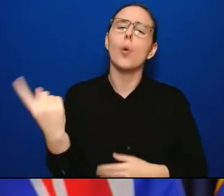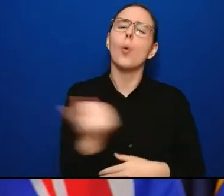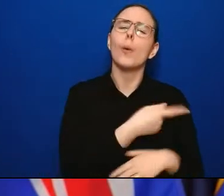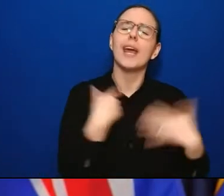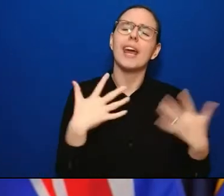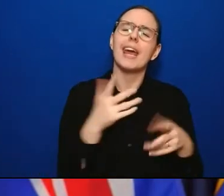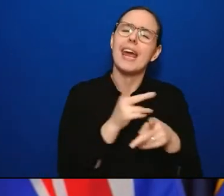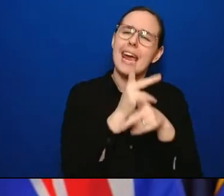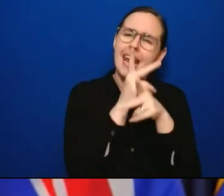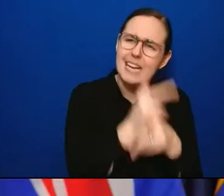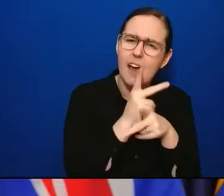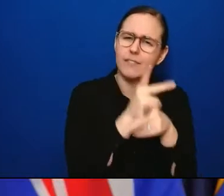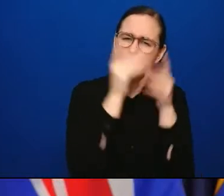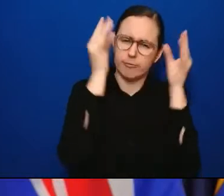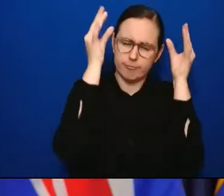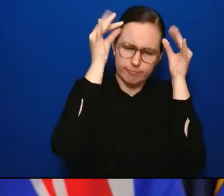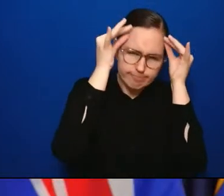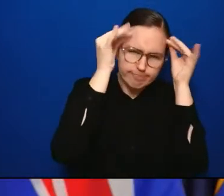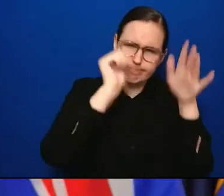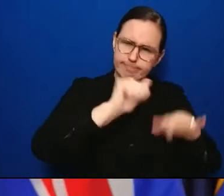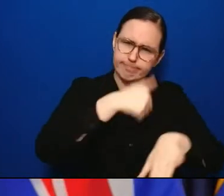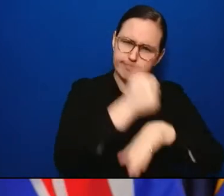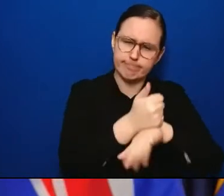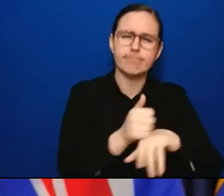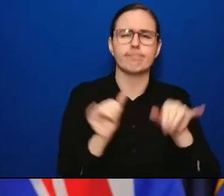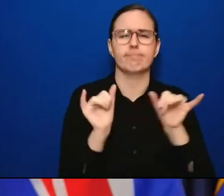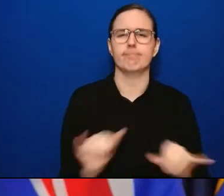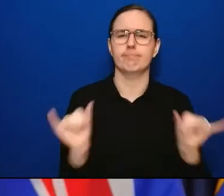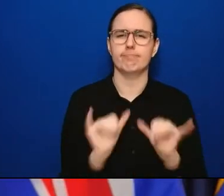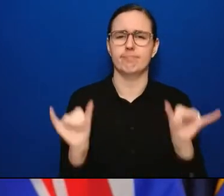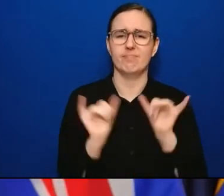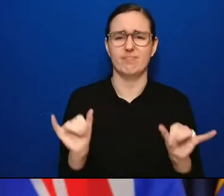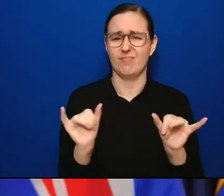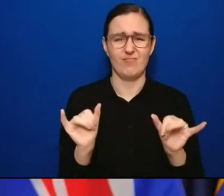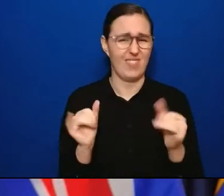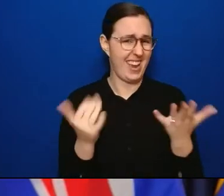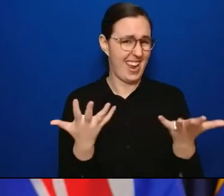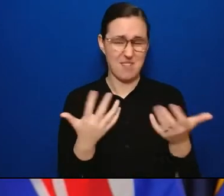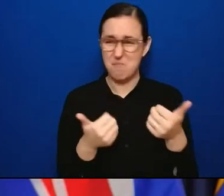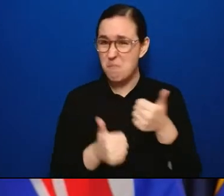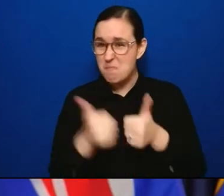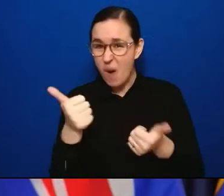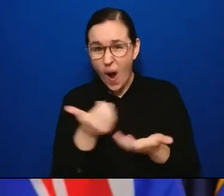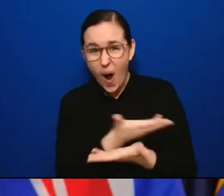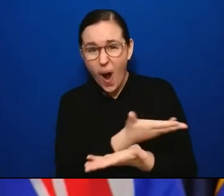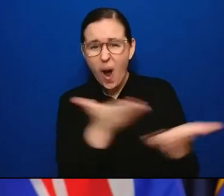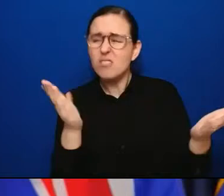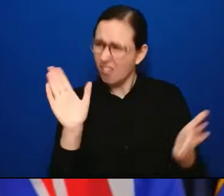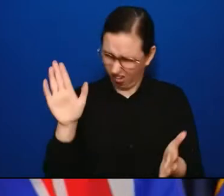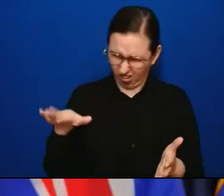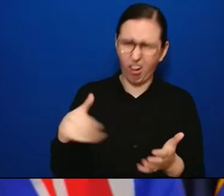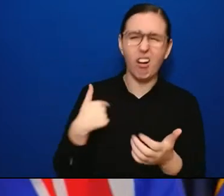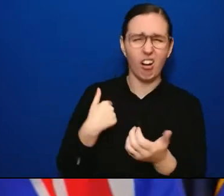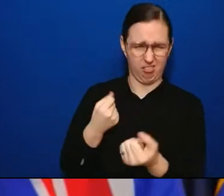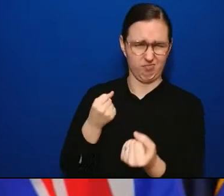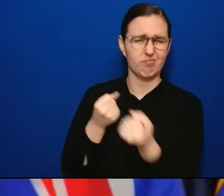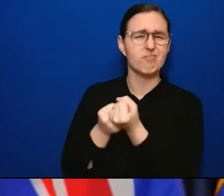consistent and thoughtful. I think the response from the public has followed that to a great degree and has supported